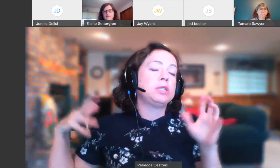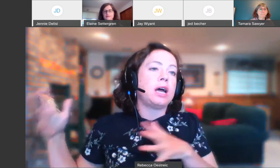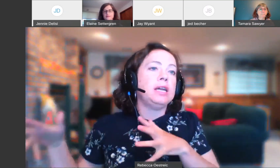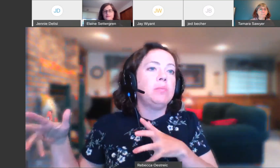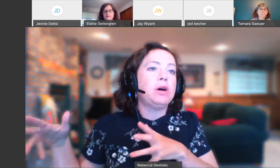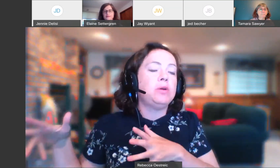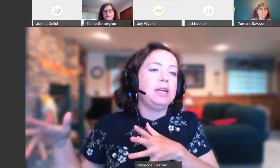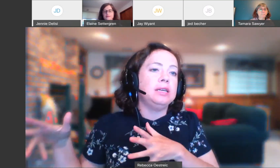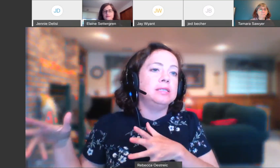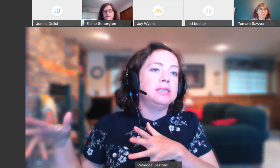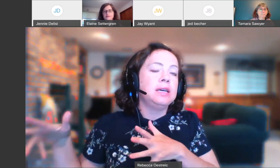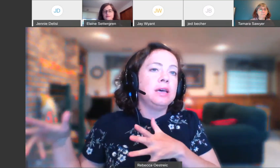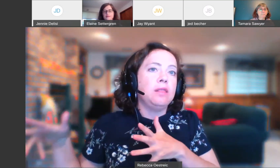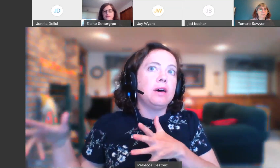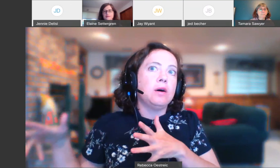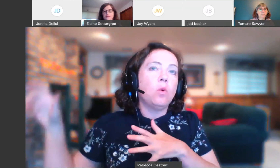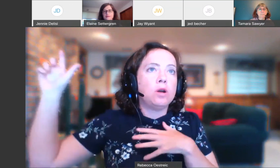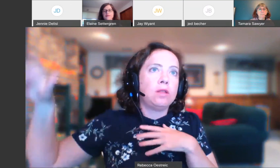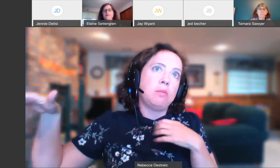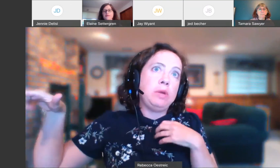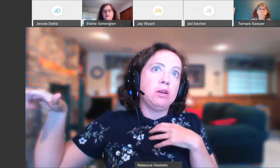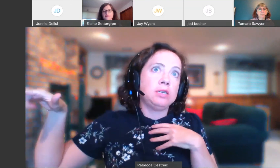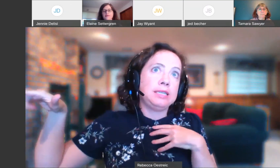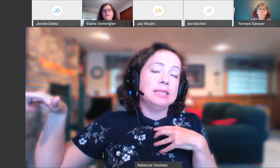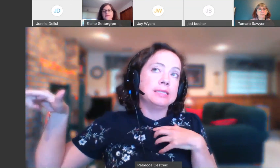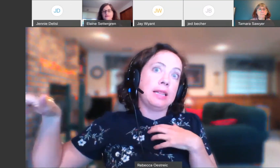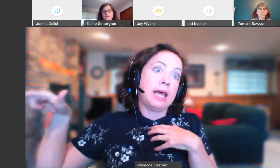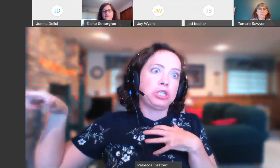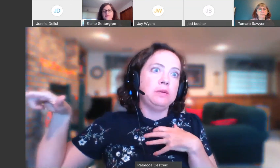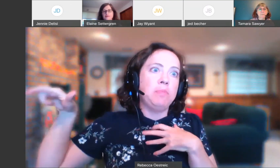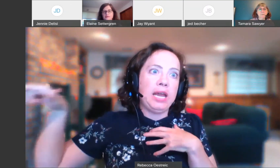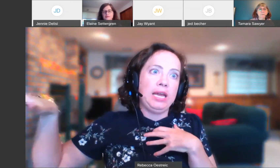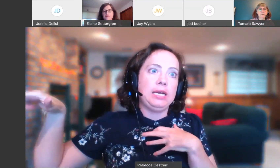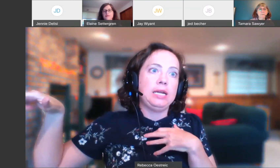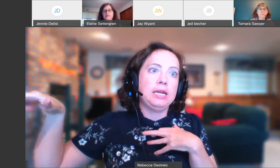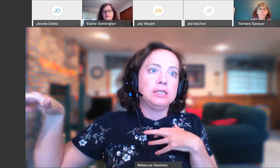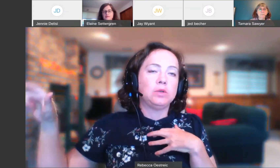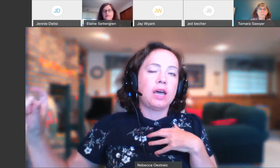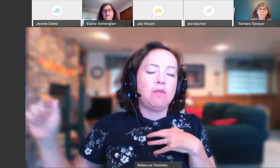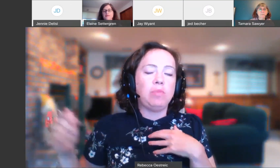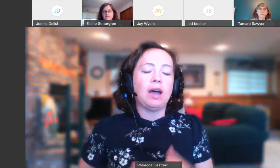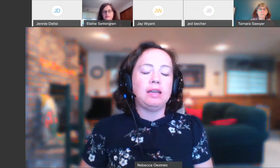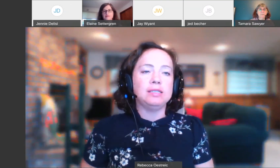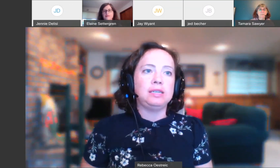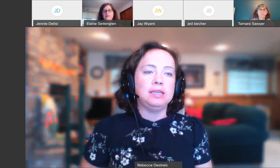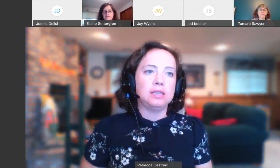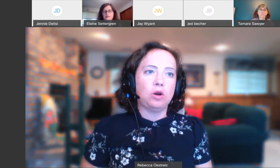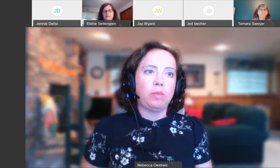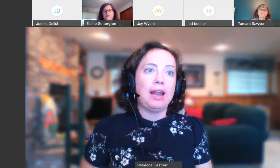What we're talking about is the order that appears in the selection plane. So it's kinda behind the scenes a little bit,